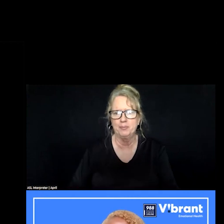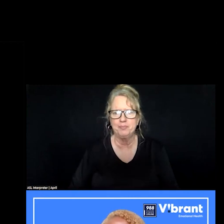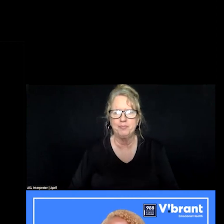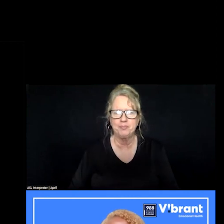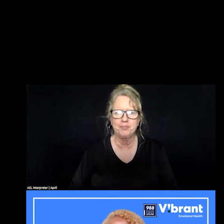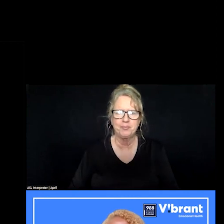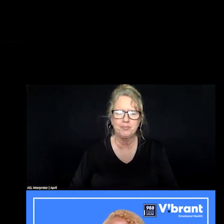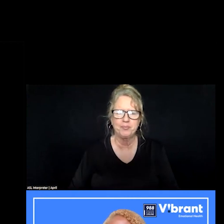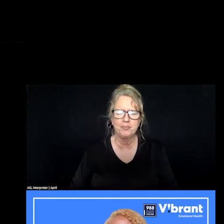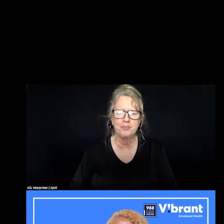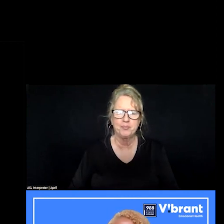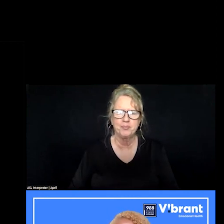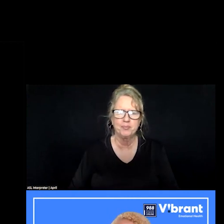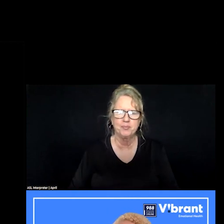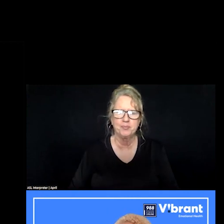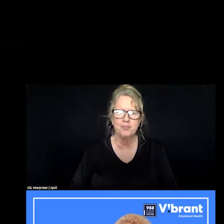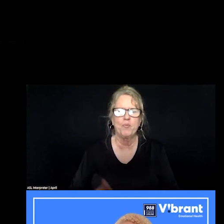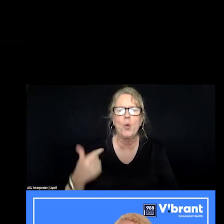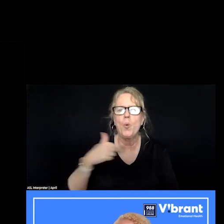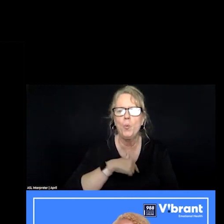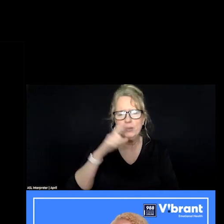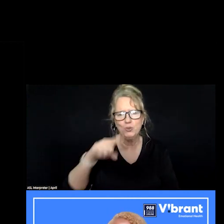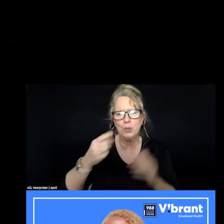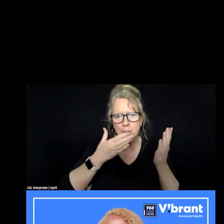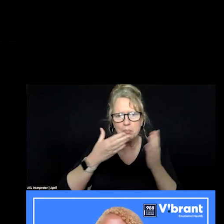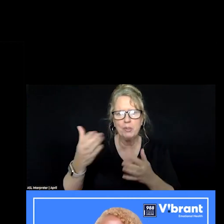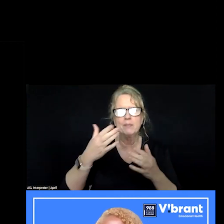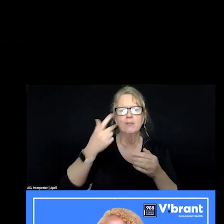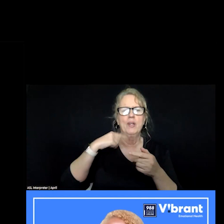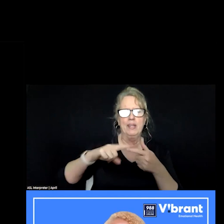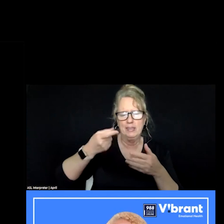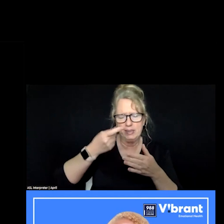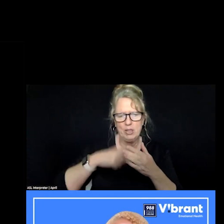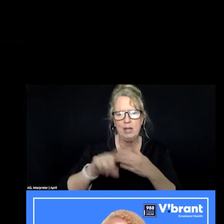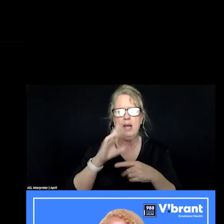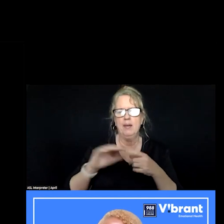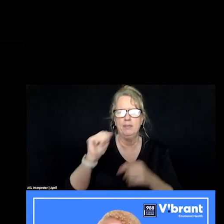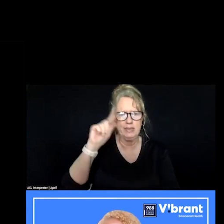WE SHOULD BRING IN -- SPEAKING OF GOVERNMENT ACTIVITIES -- SARA